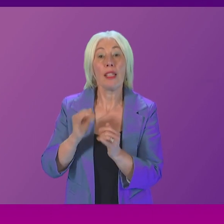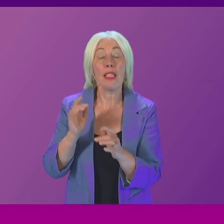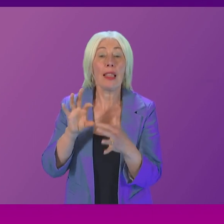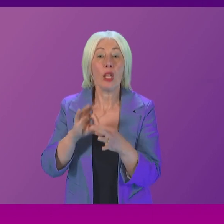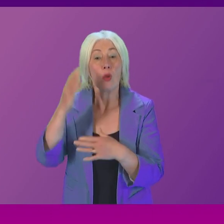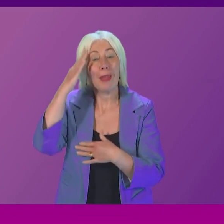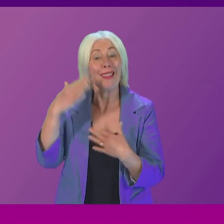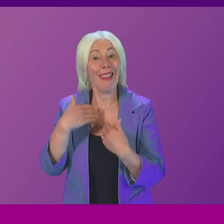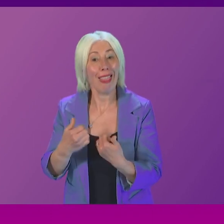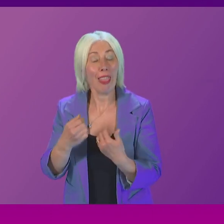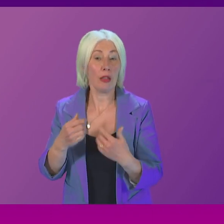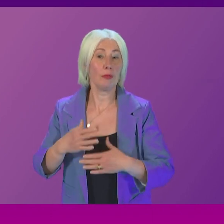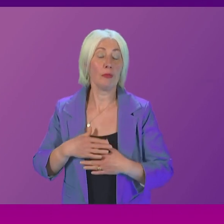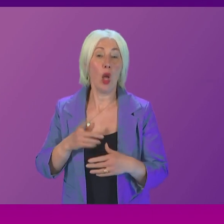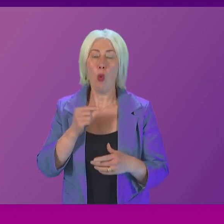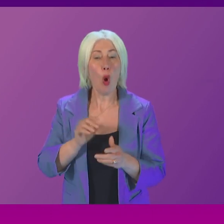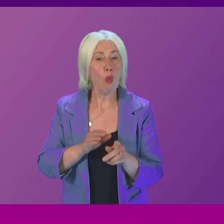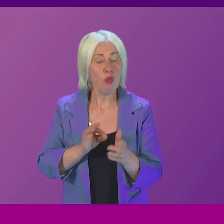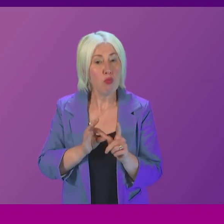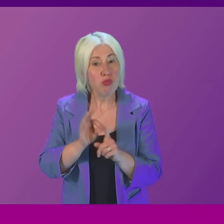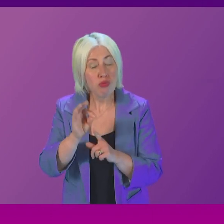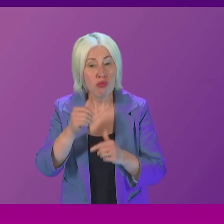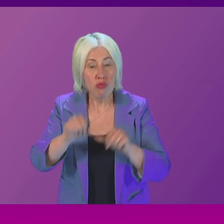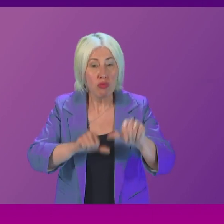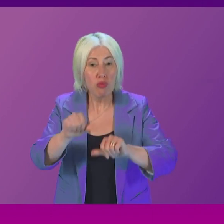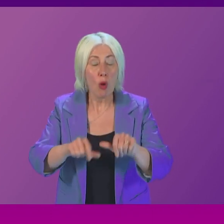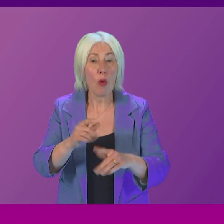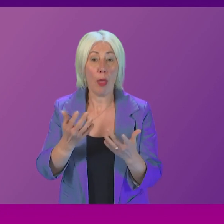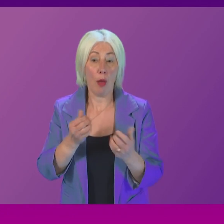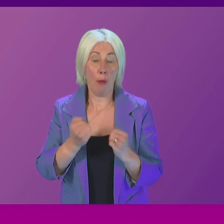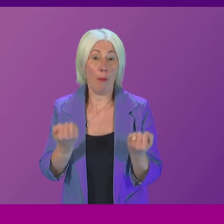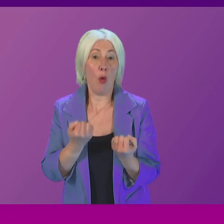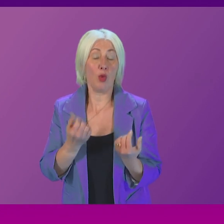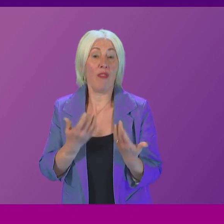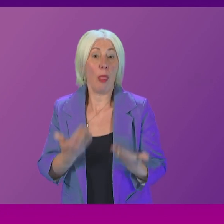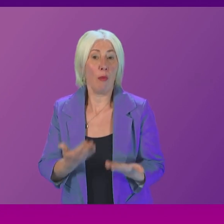Under existing powers, what progress can be made to protect workers, including those in